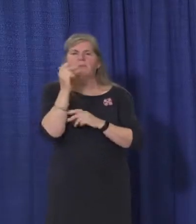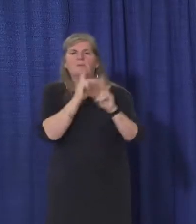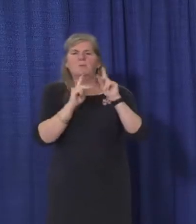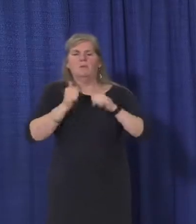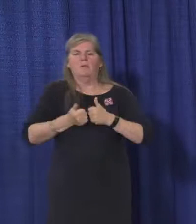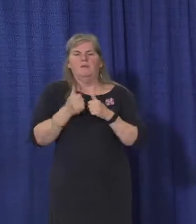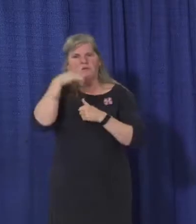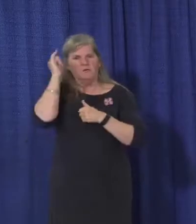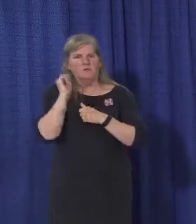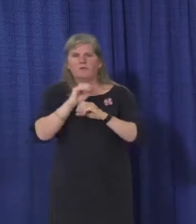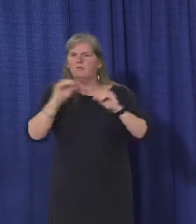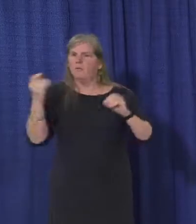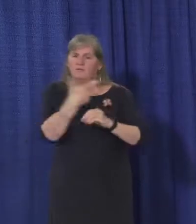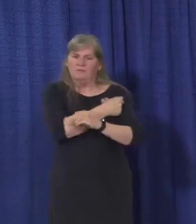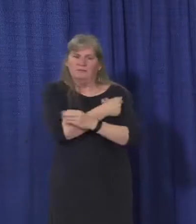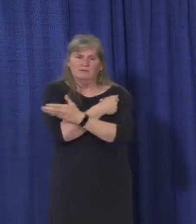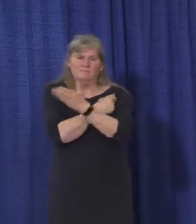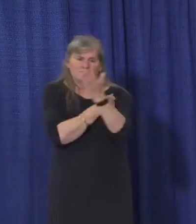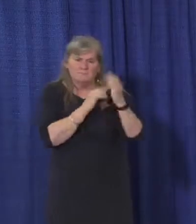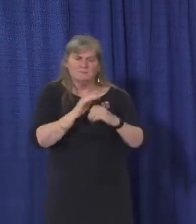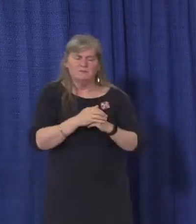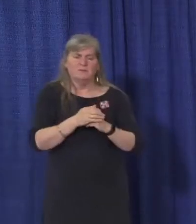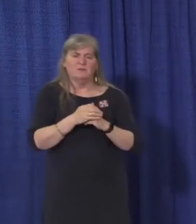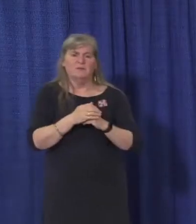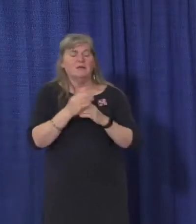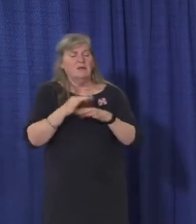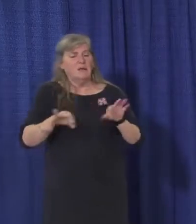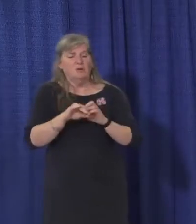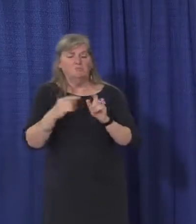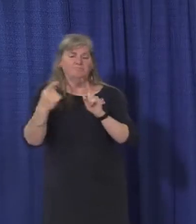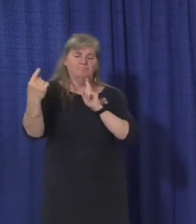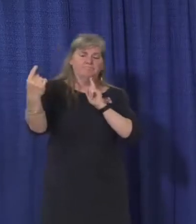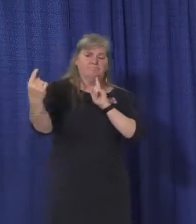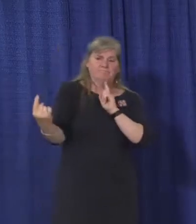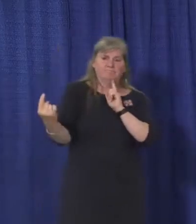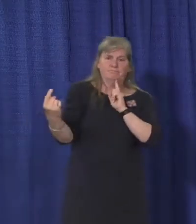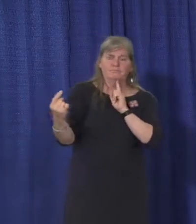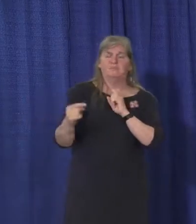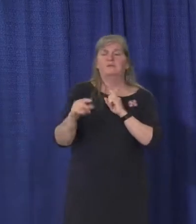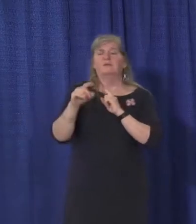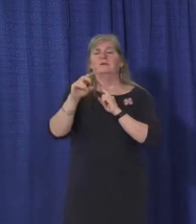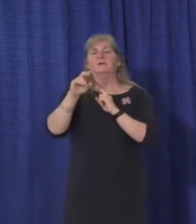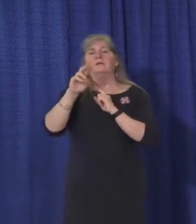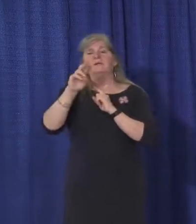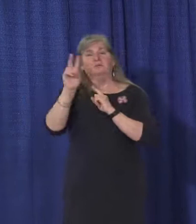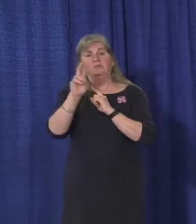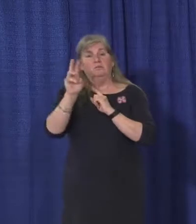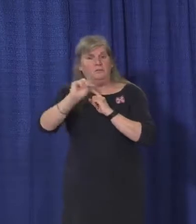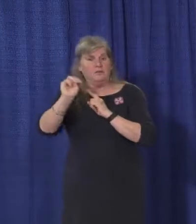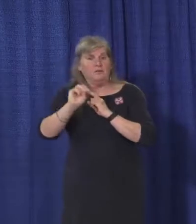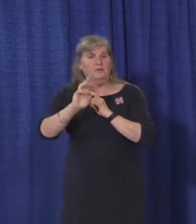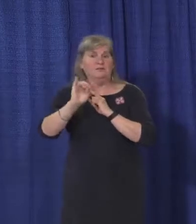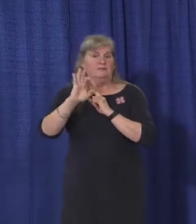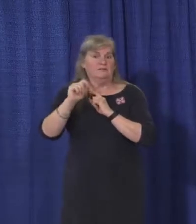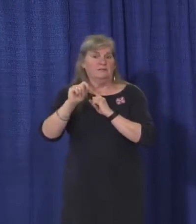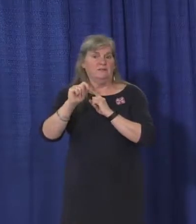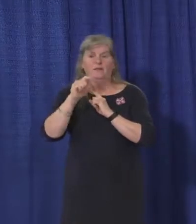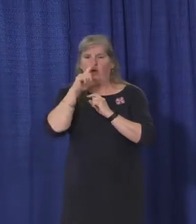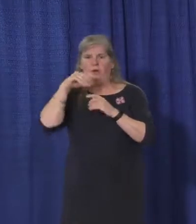well-being. Keep a distance of at least watch while metres are 6 feet with everyone who is outside of